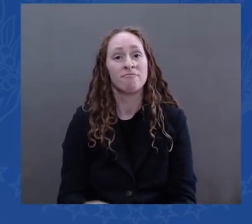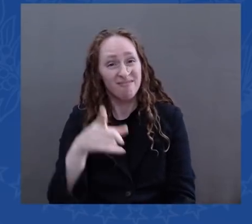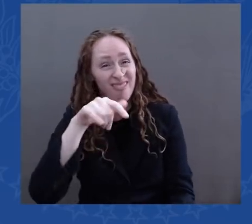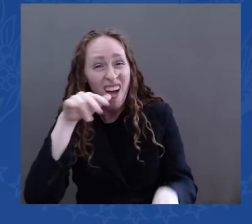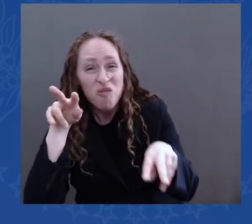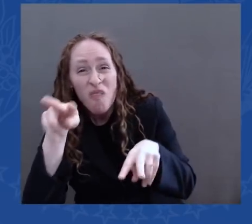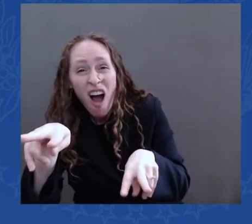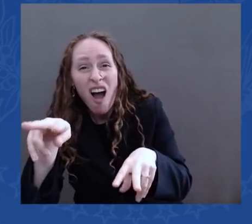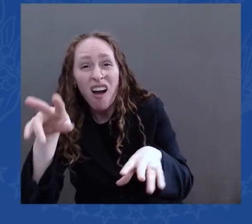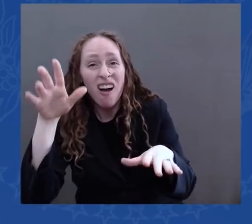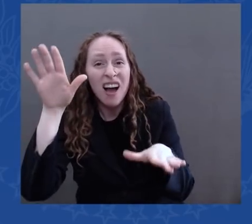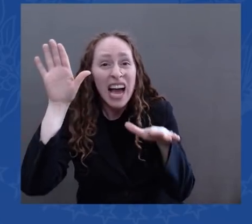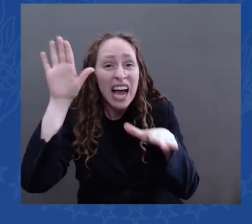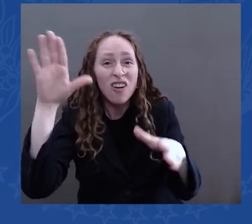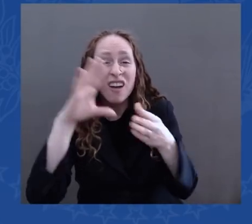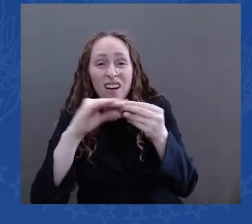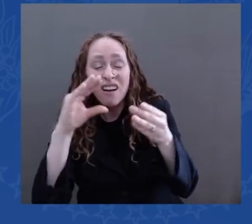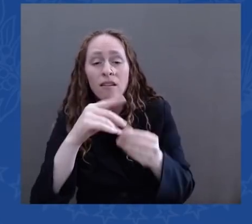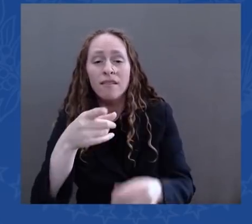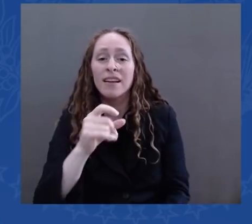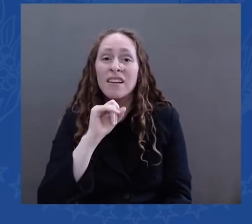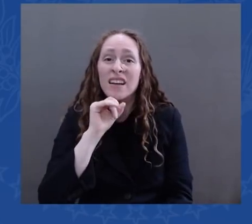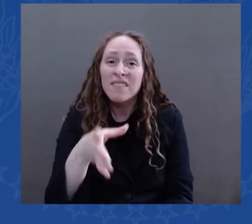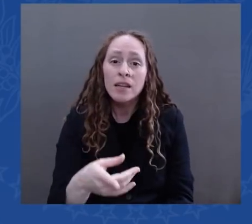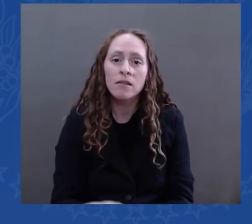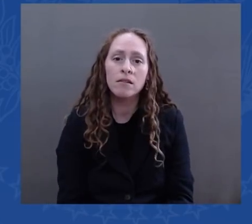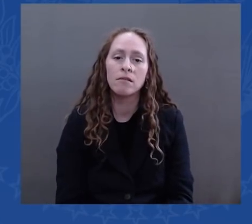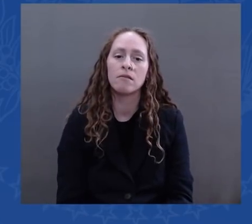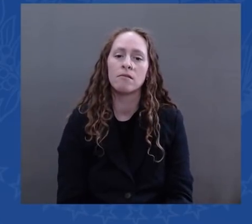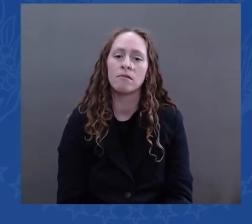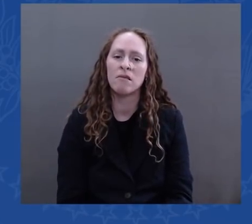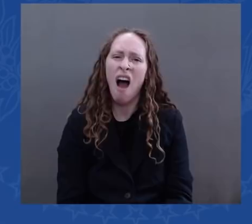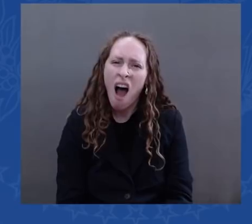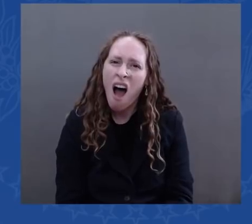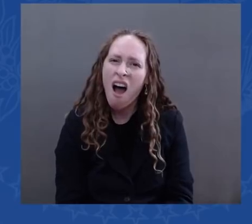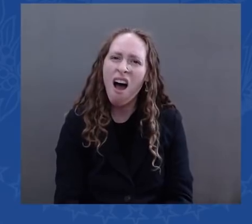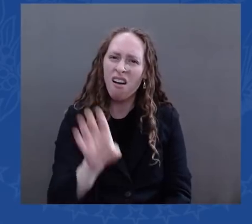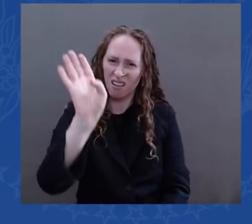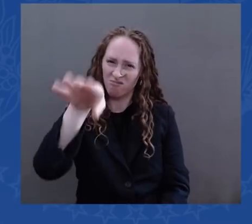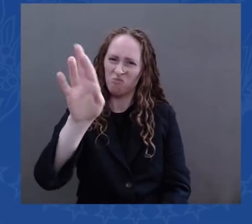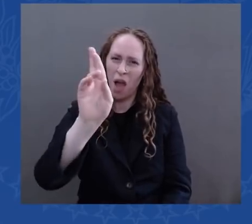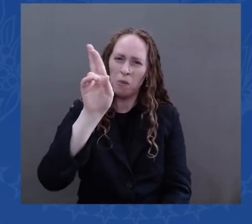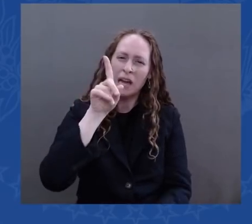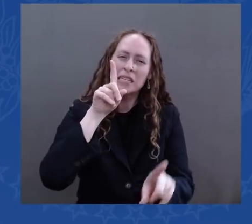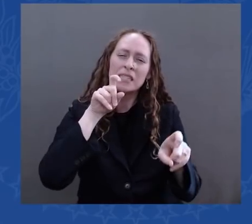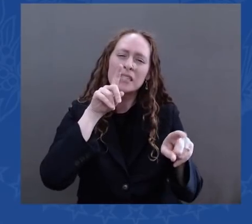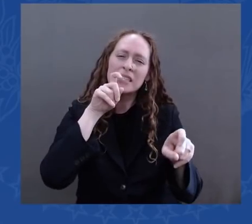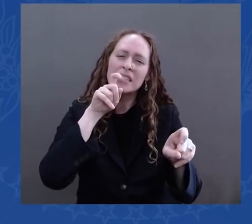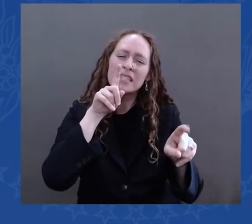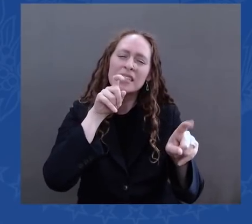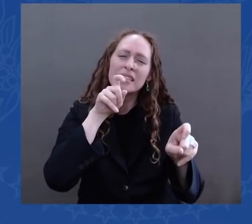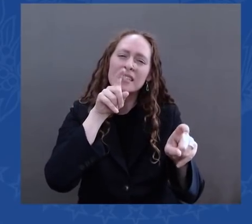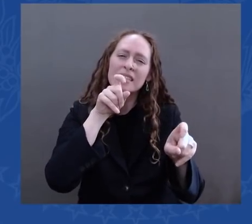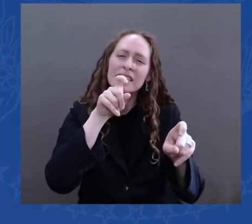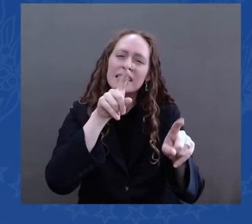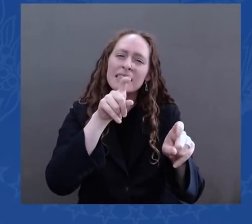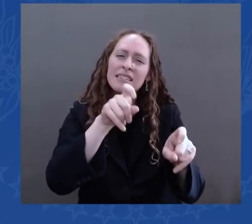Judge Jackson on matters like former sentences related to child pornography cases or the definition of a "woman" --